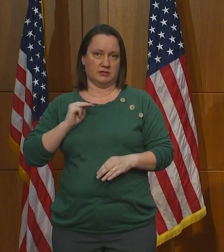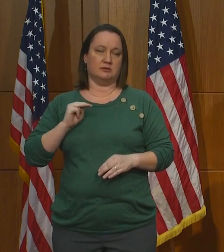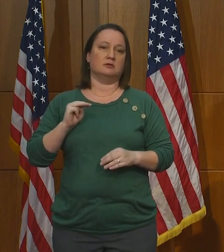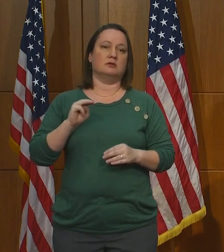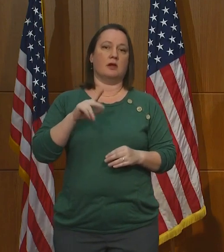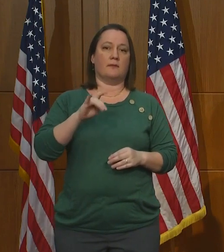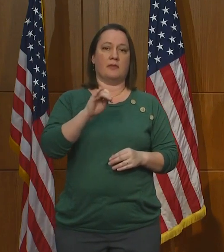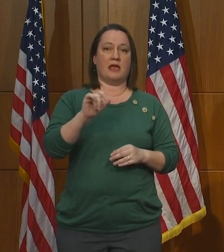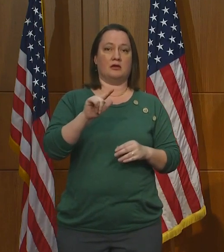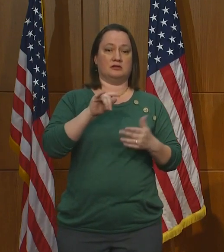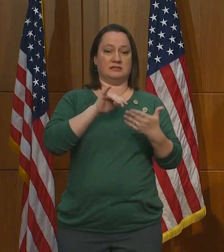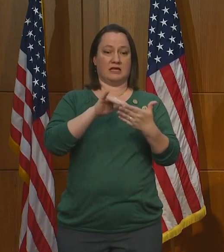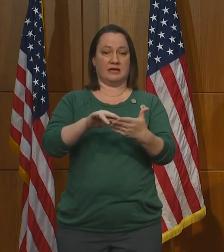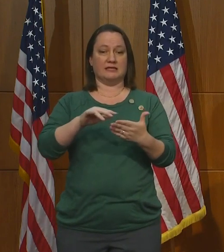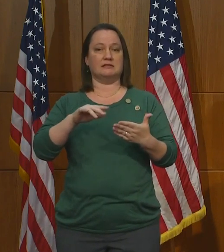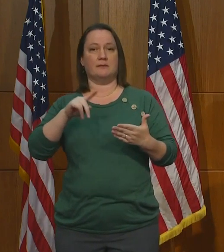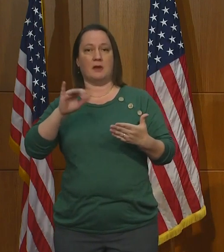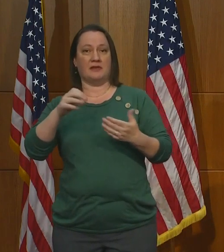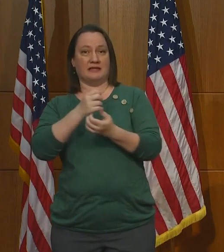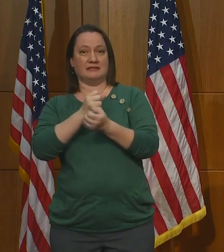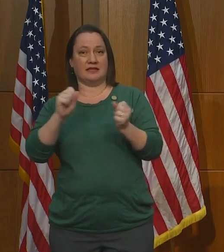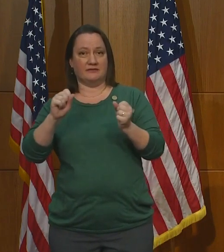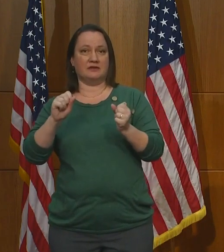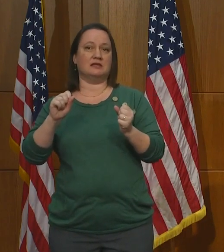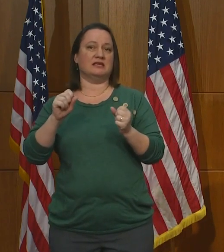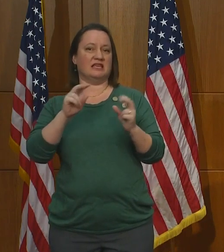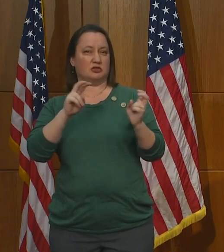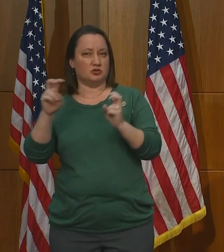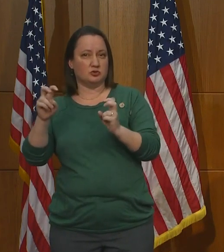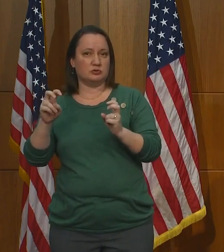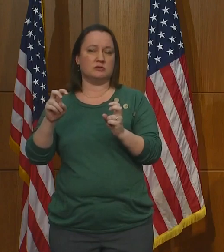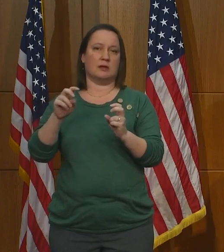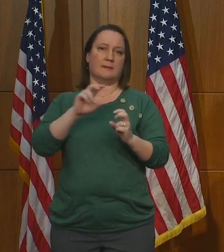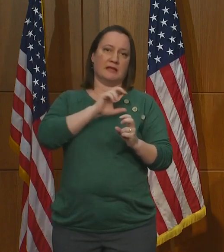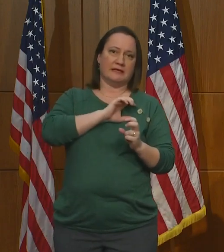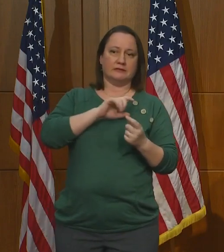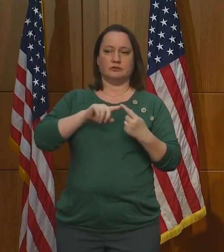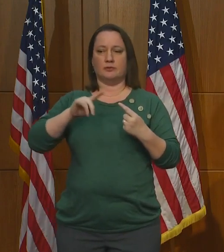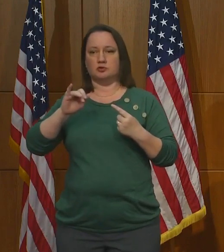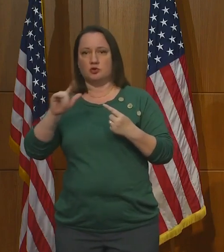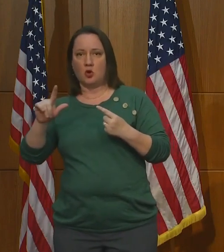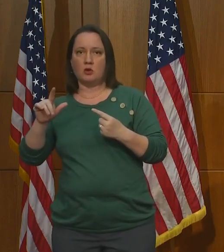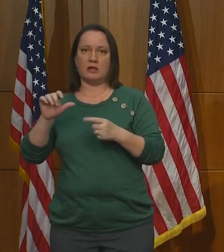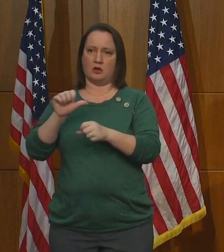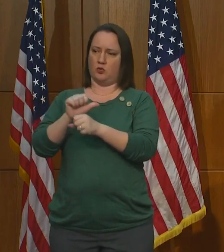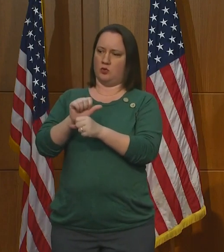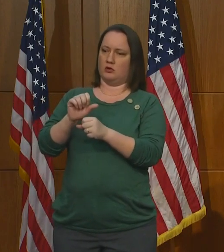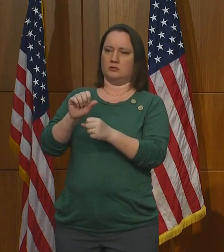PANEL STUDIES PUBLIC SAFETY ISSUES FROM POLICING TO PAROLE